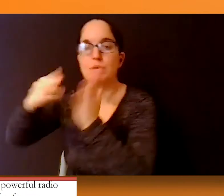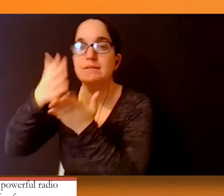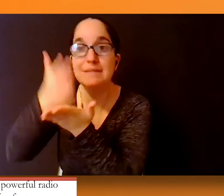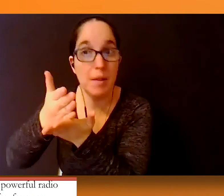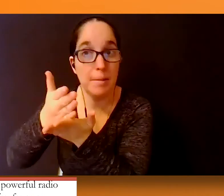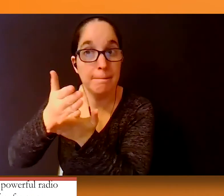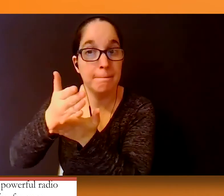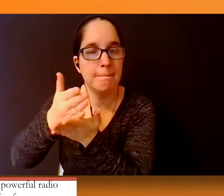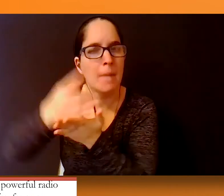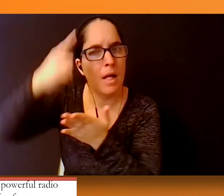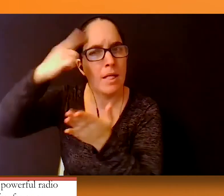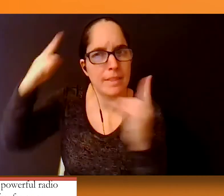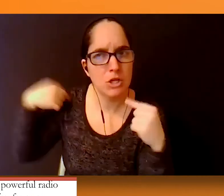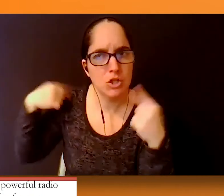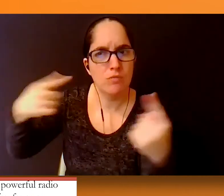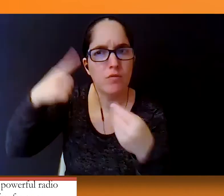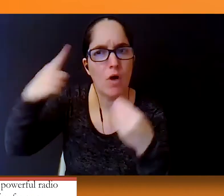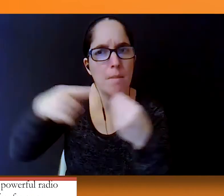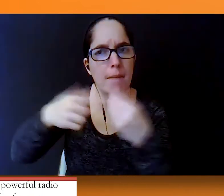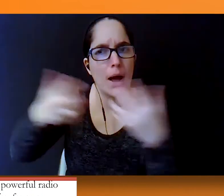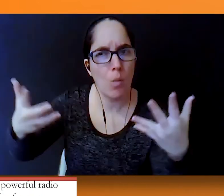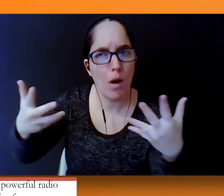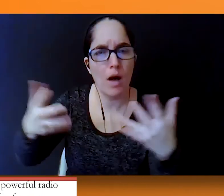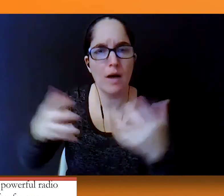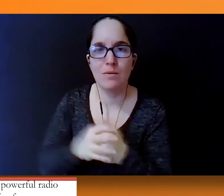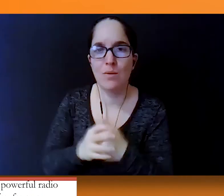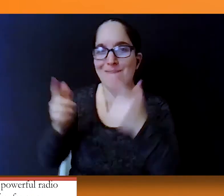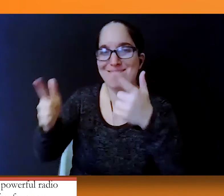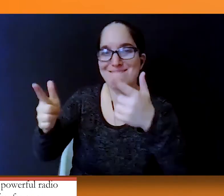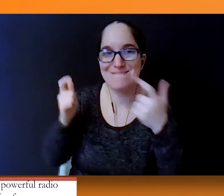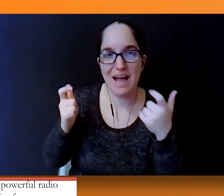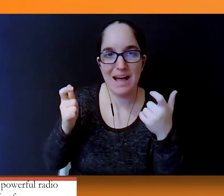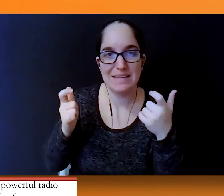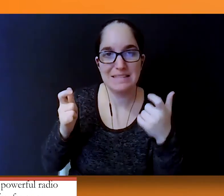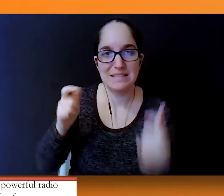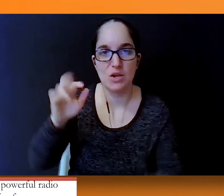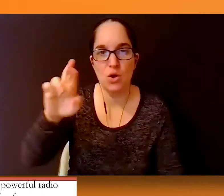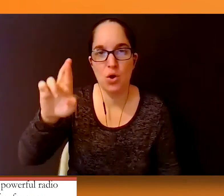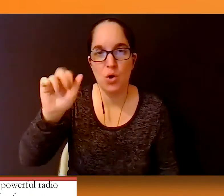or stop and think, however you want to handle it. What is a fast radio burst? Hopefully, you see